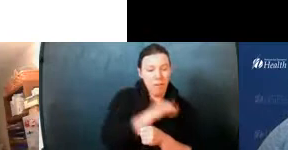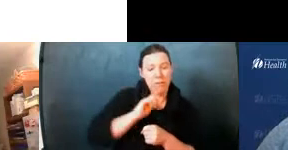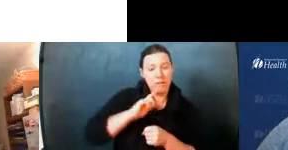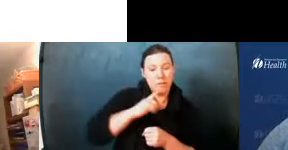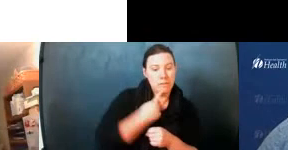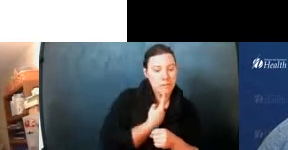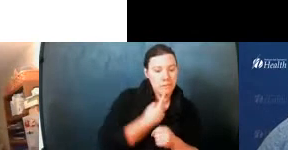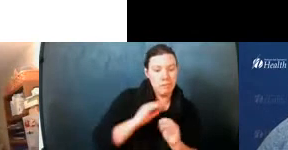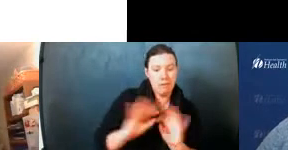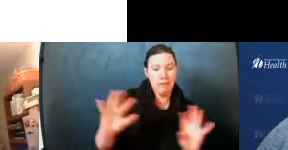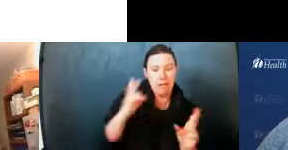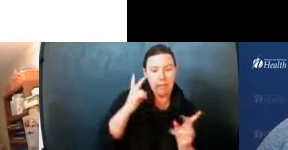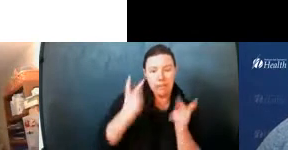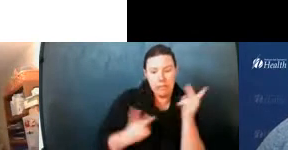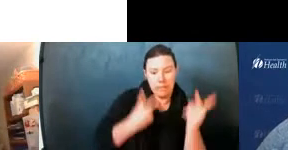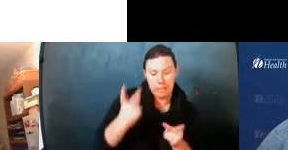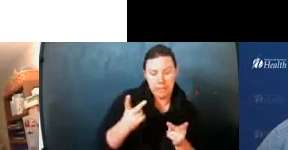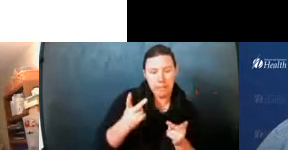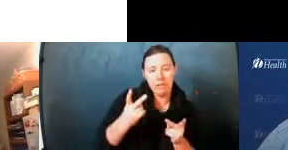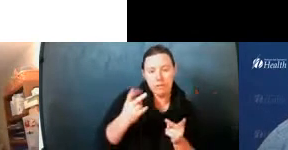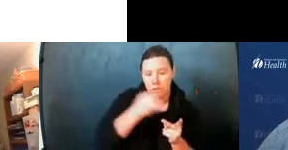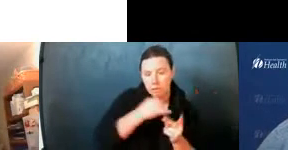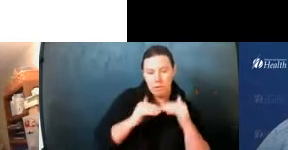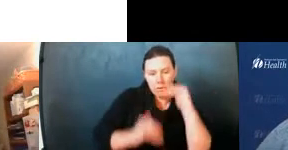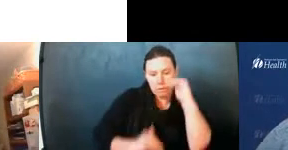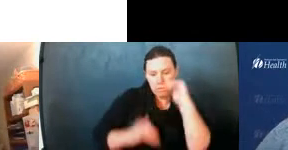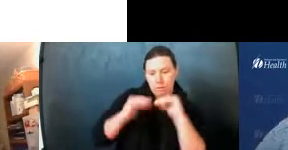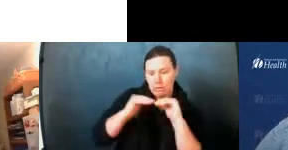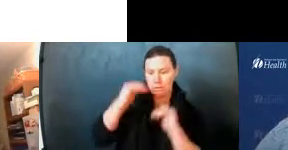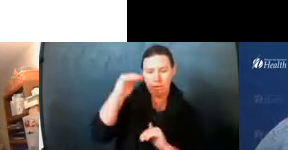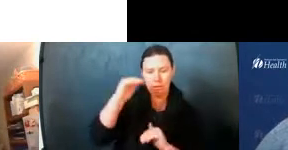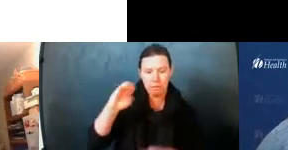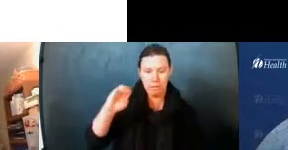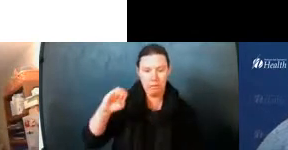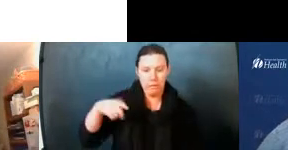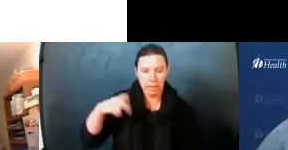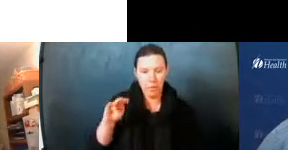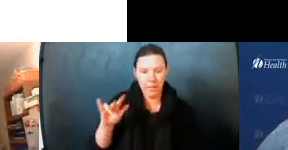and it requires that healthcare professionals must take continuing education.